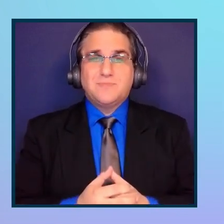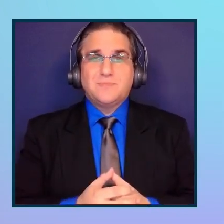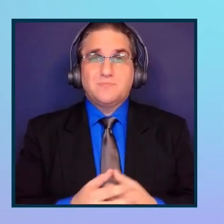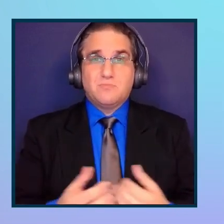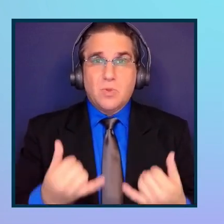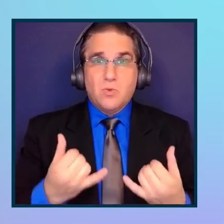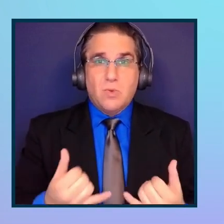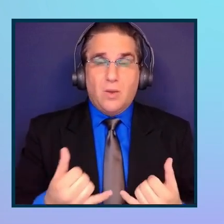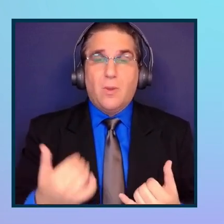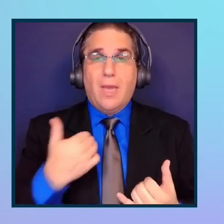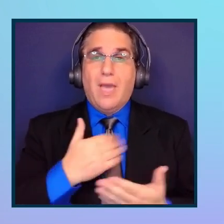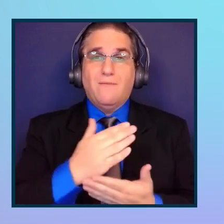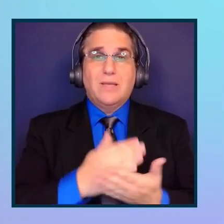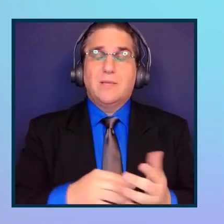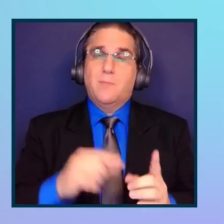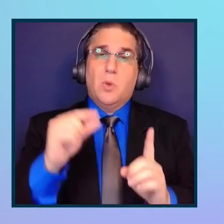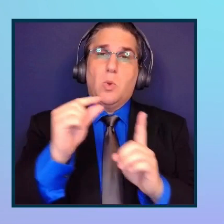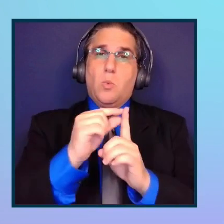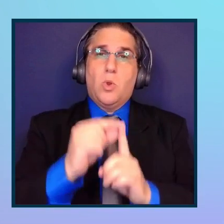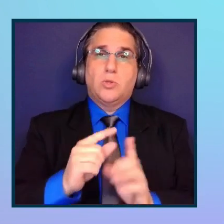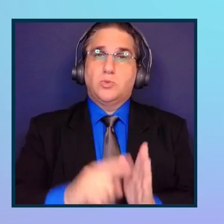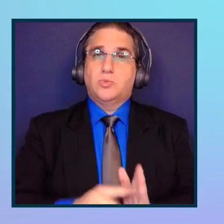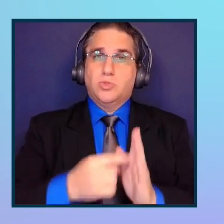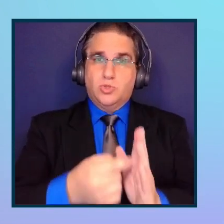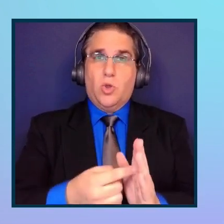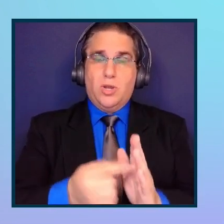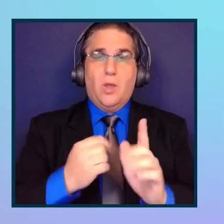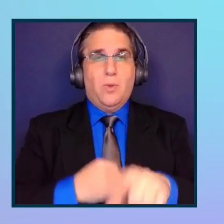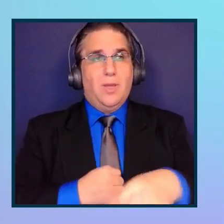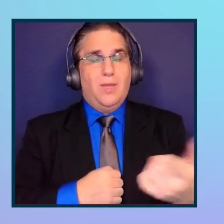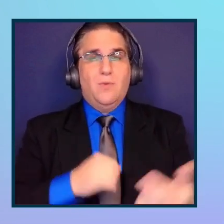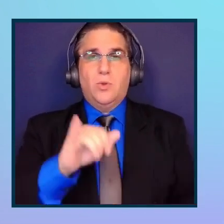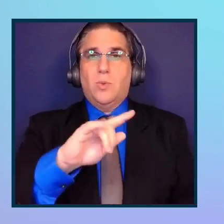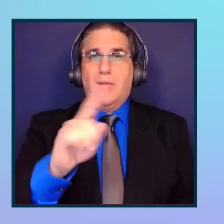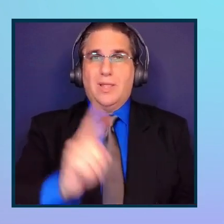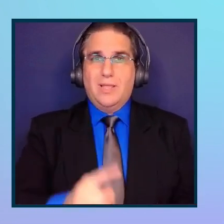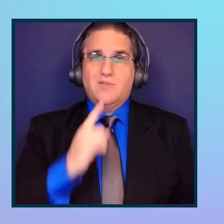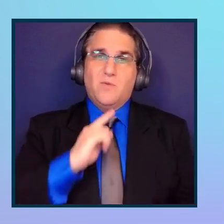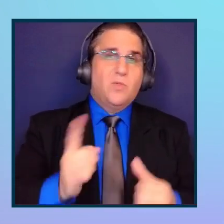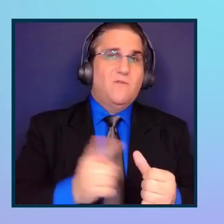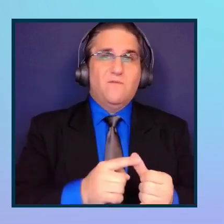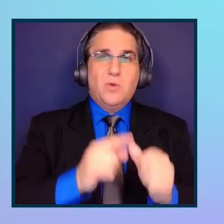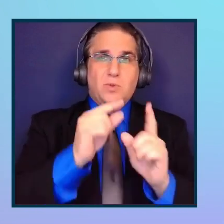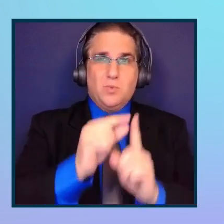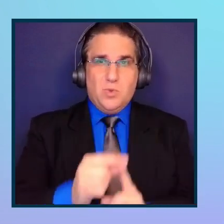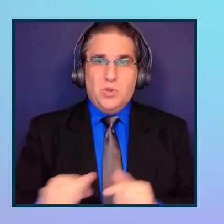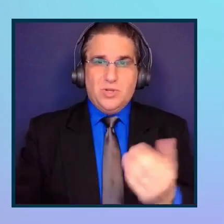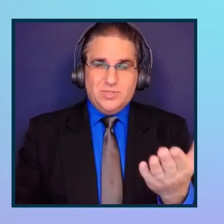some words to get us started, and I'm gonna hand this over to Liz as we get to the first one, over to you.